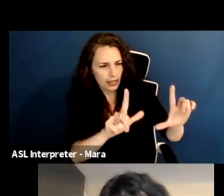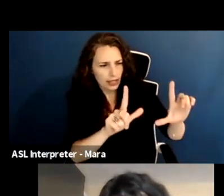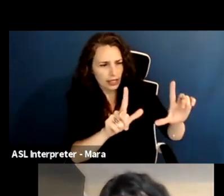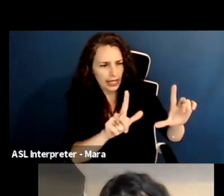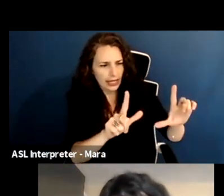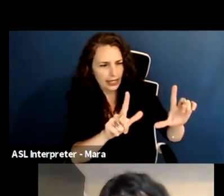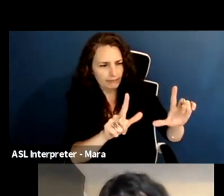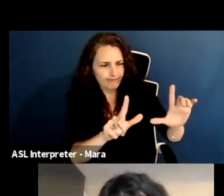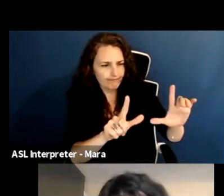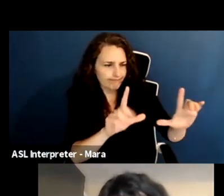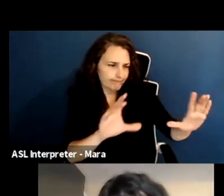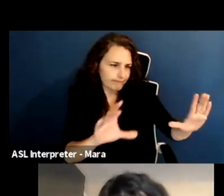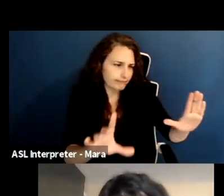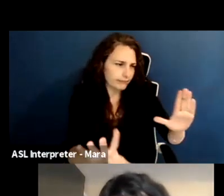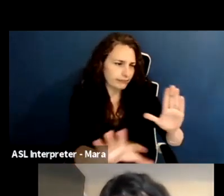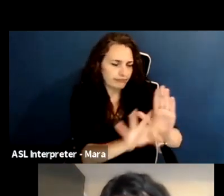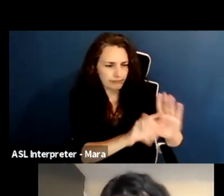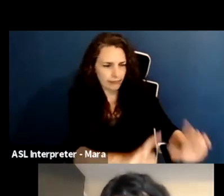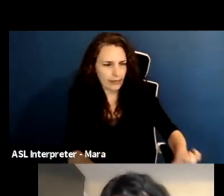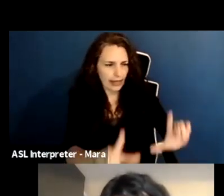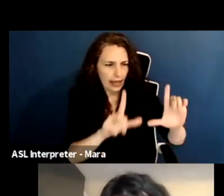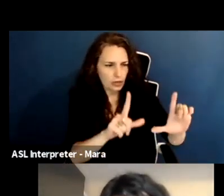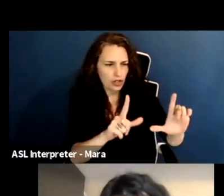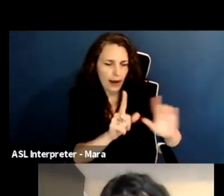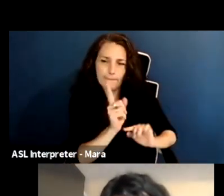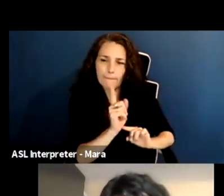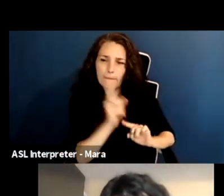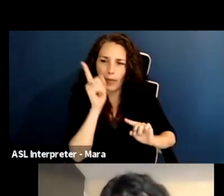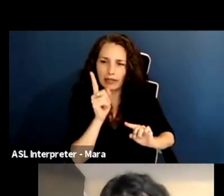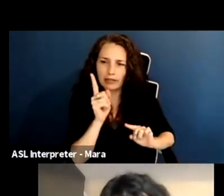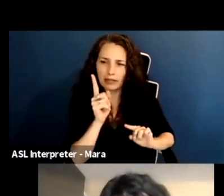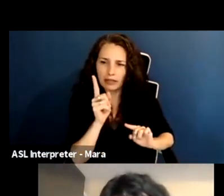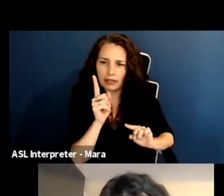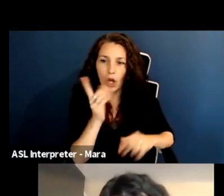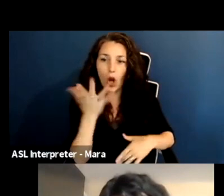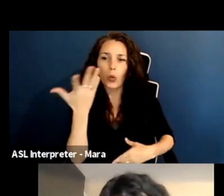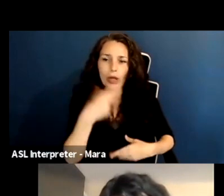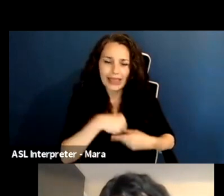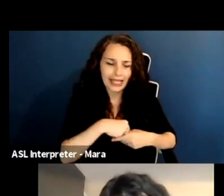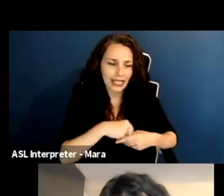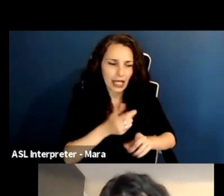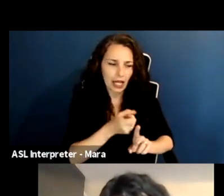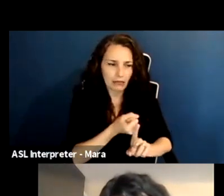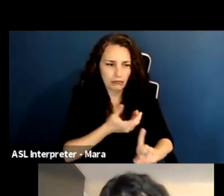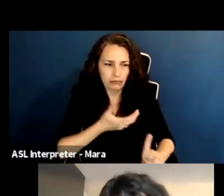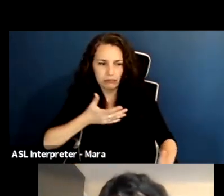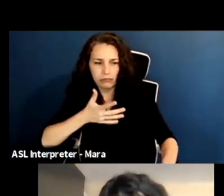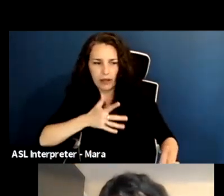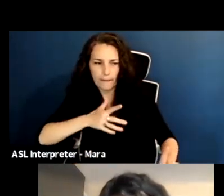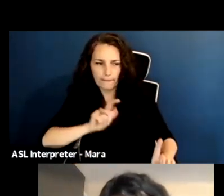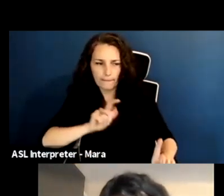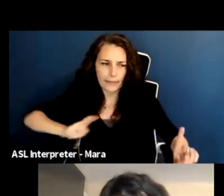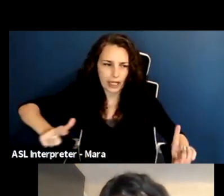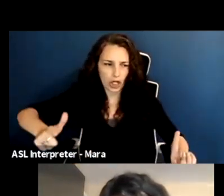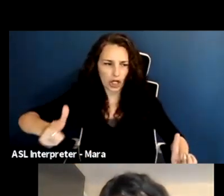within this larger impact with each of the women. And within that moment, I feel like we captured